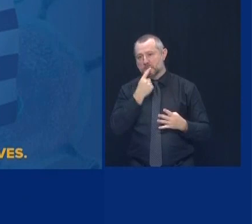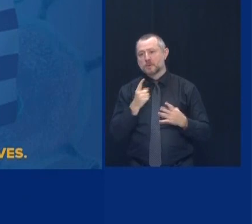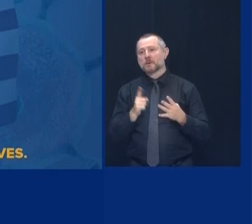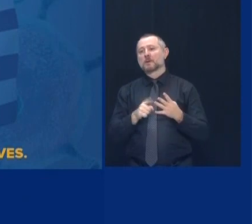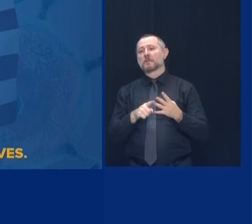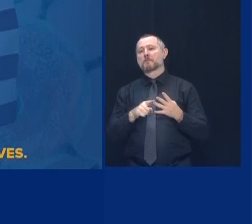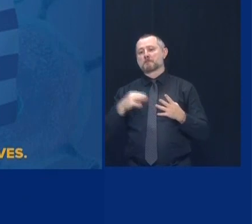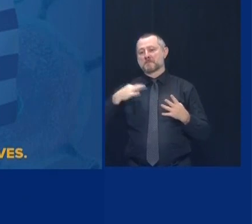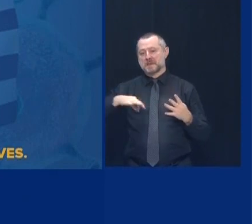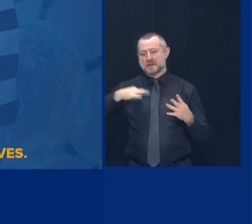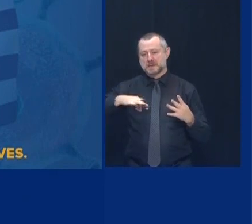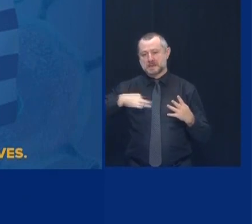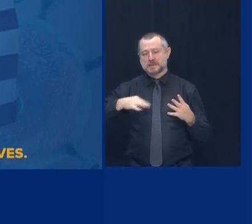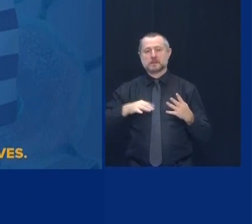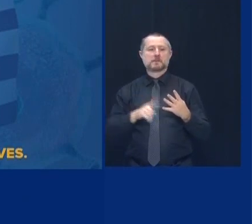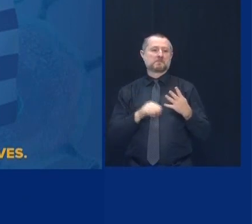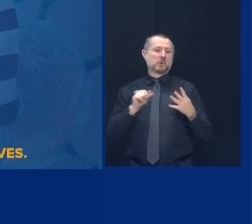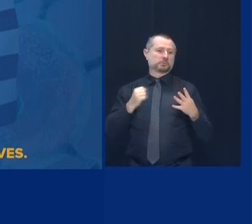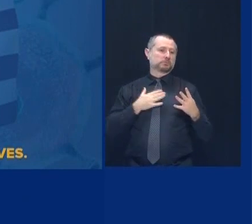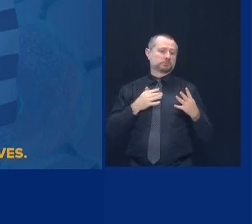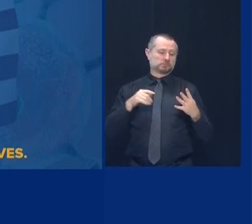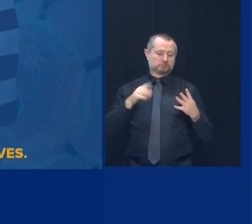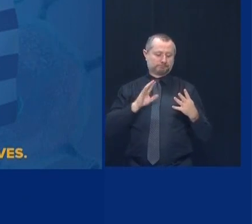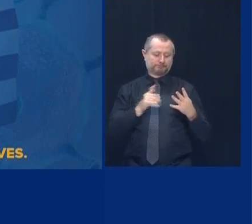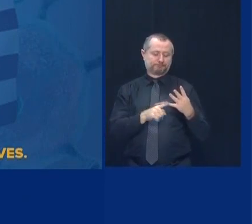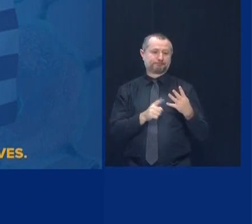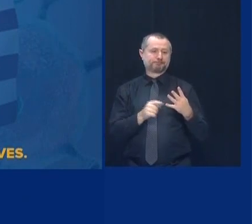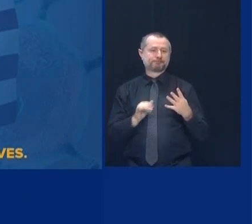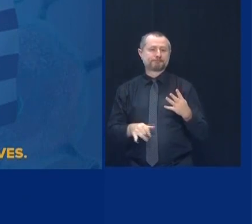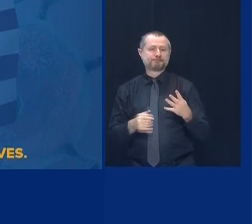THE ONLY STATE WITH THE LOW INFECTION RATE, VERMONT, HAWAII AND MAINE.